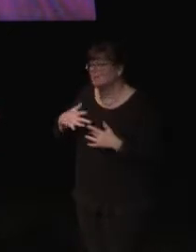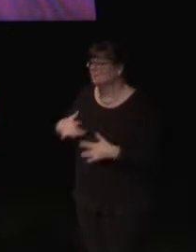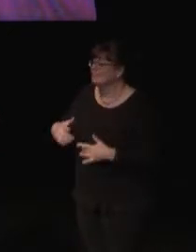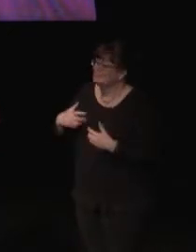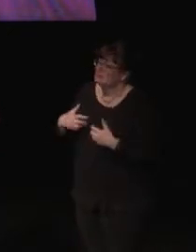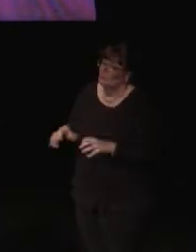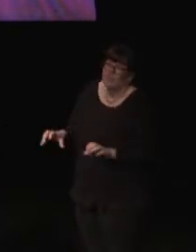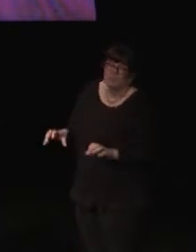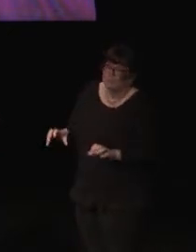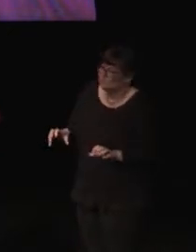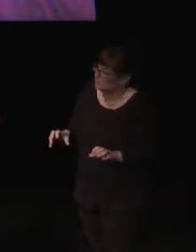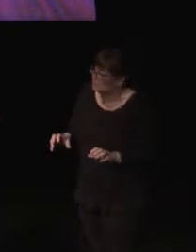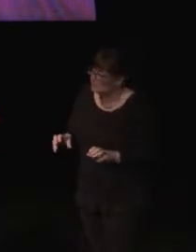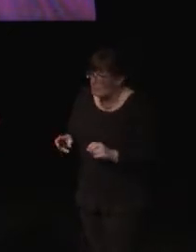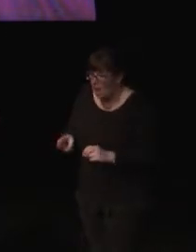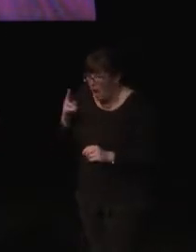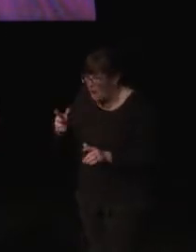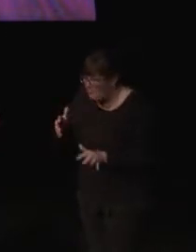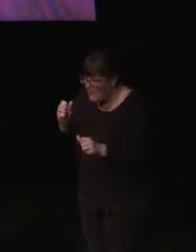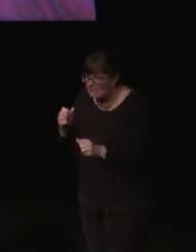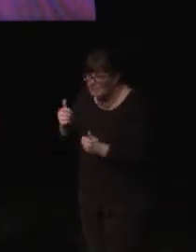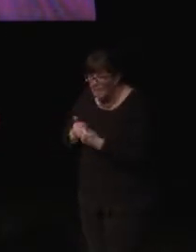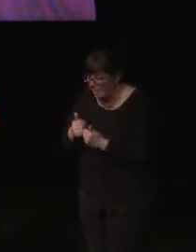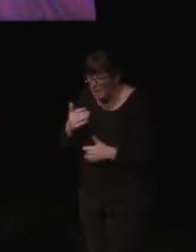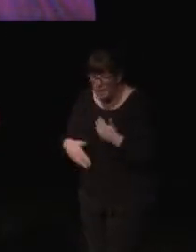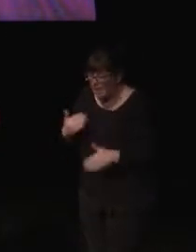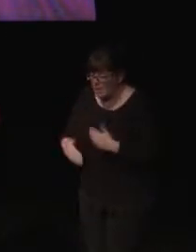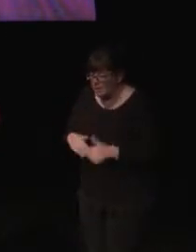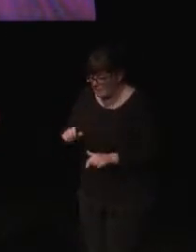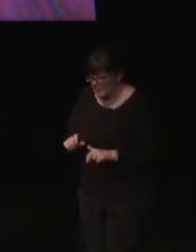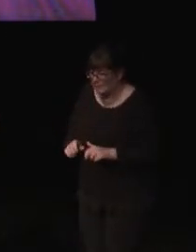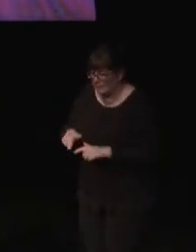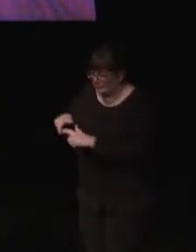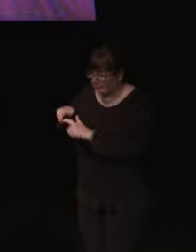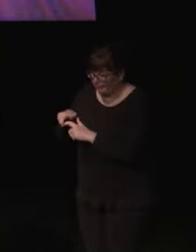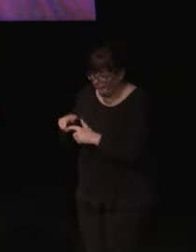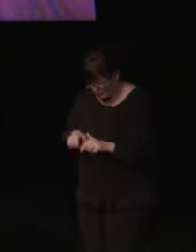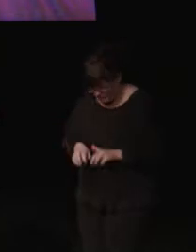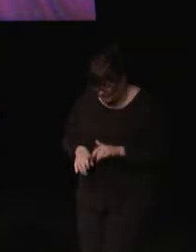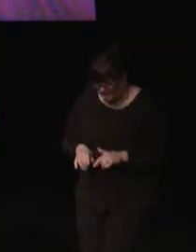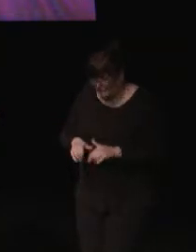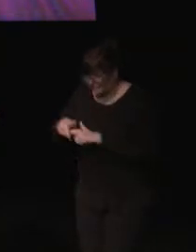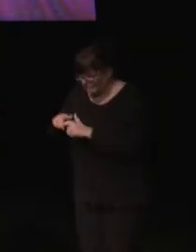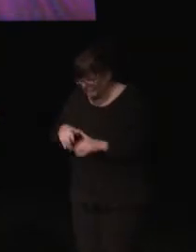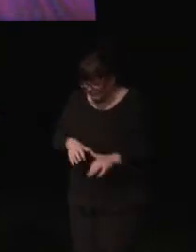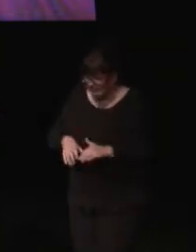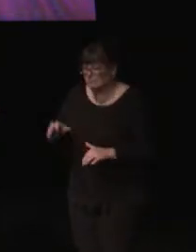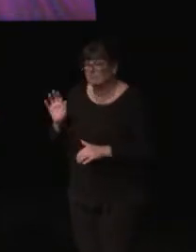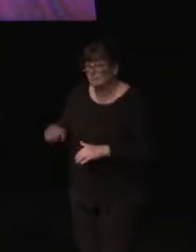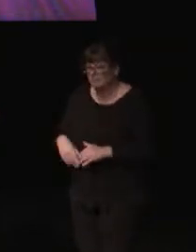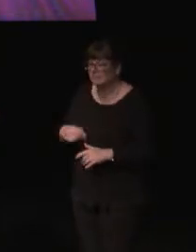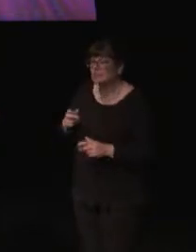specially in a high pace game. Typing things isn't great. So, we think a lot about what we call a quick chat,